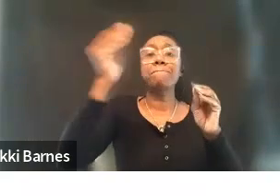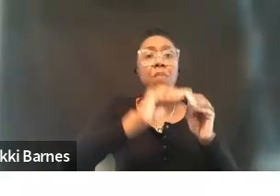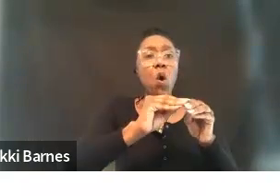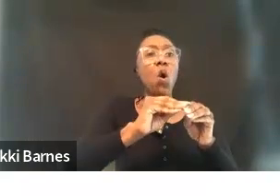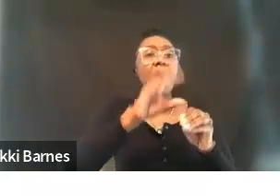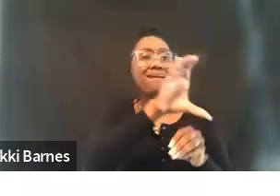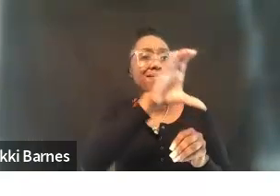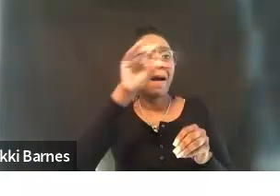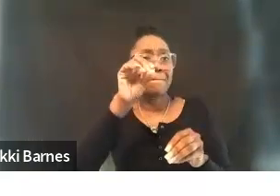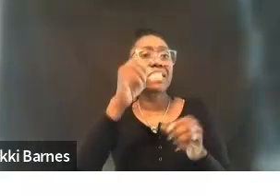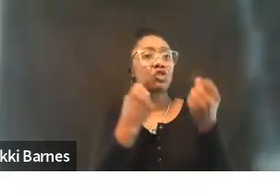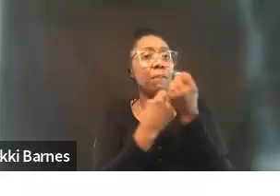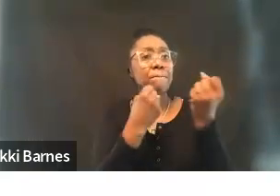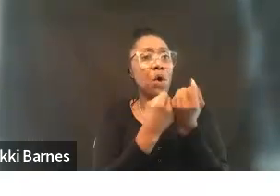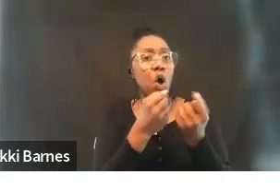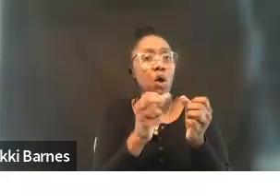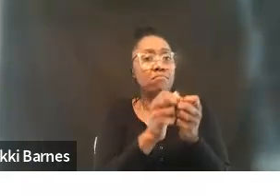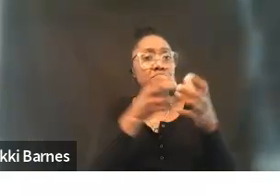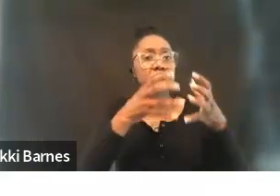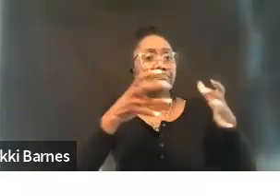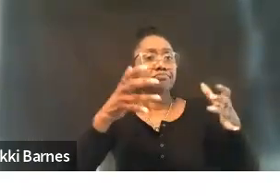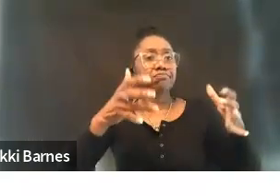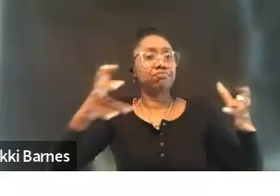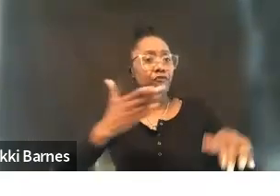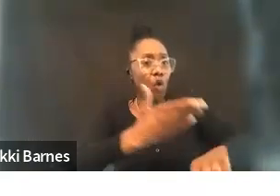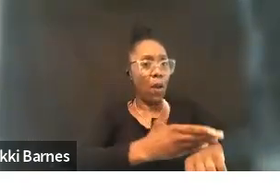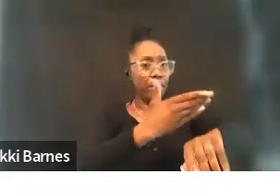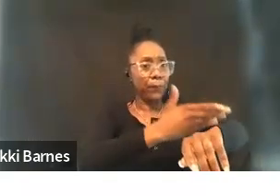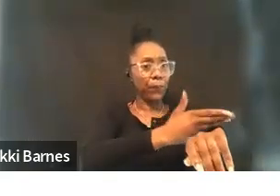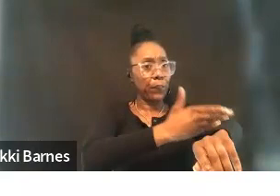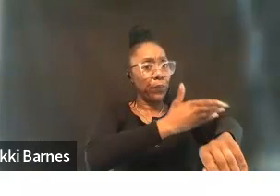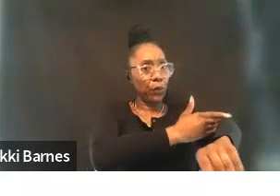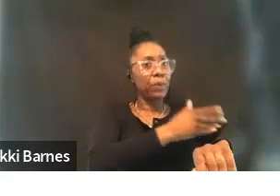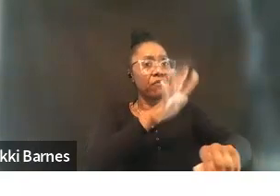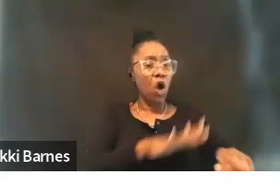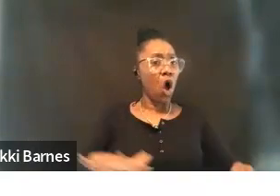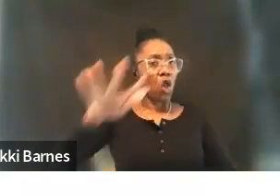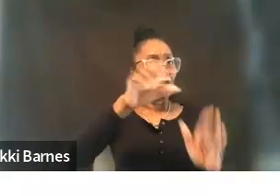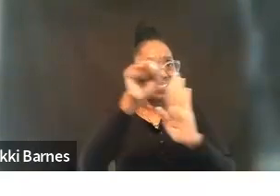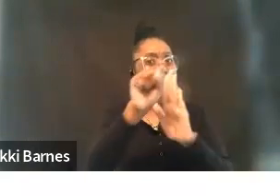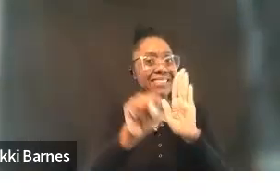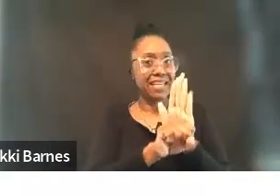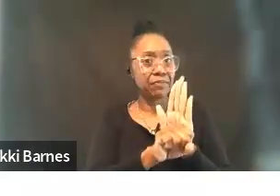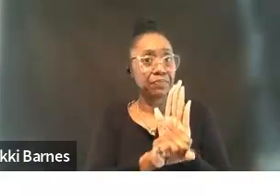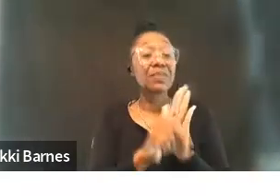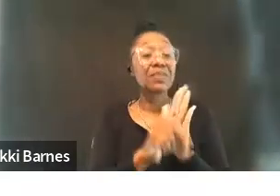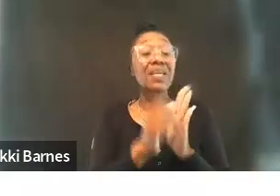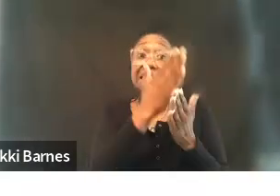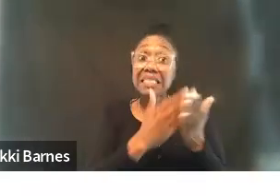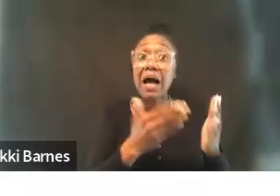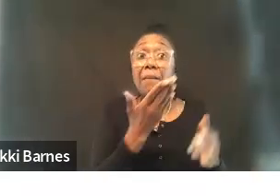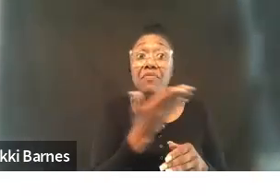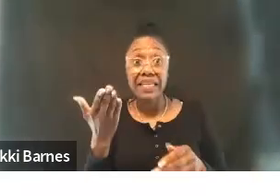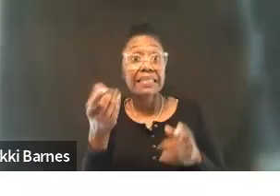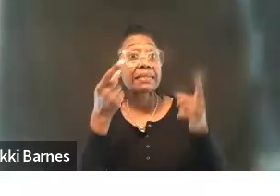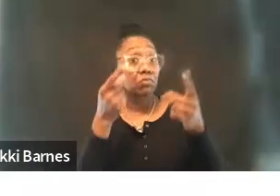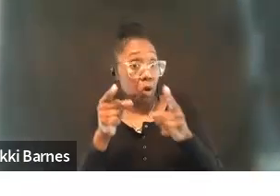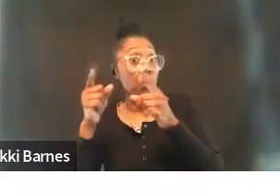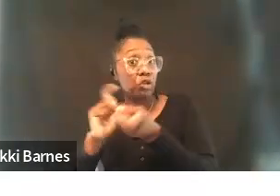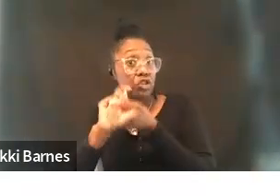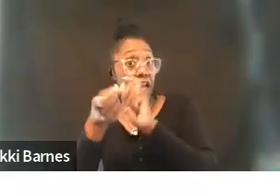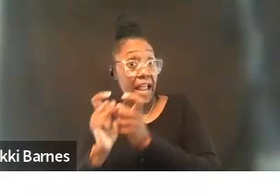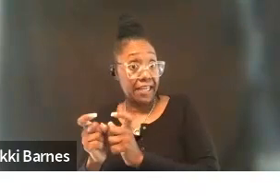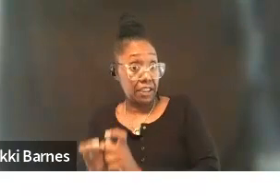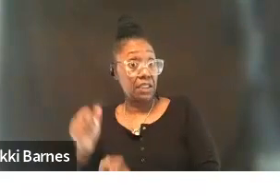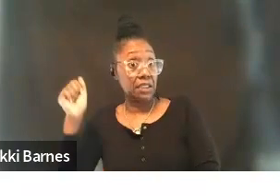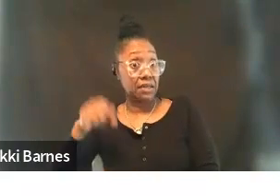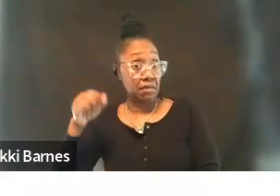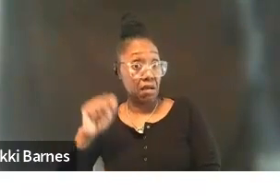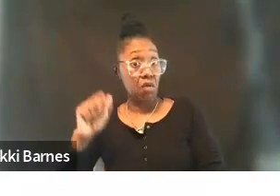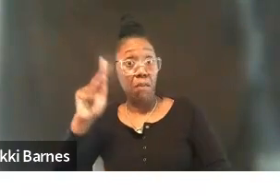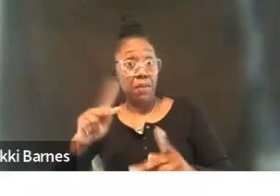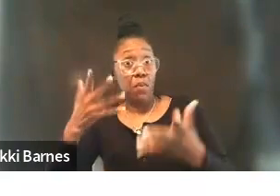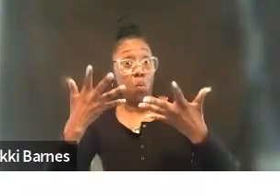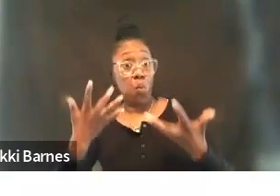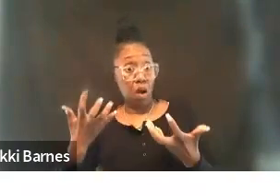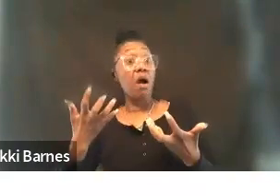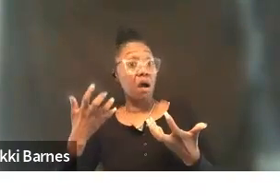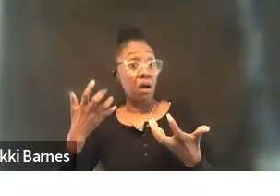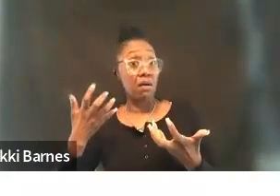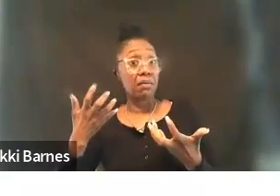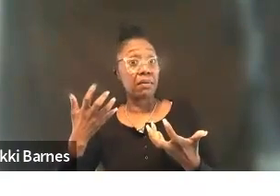So this really helped us to see while some things maybe happened with the changes. That were what, people wanted to happen, there were.